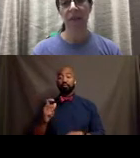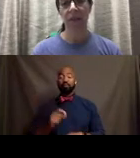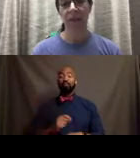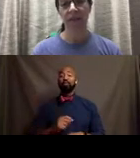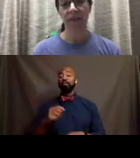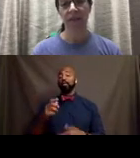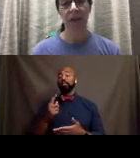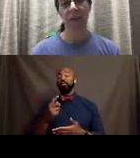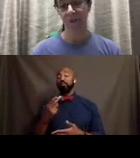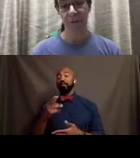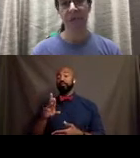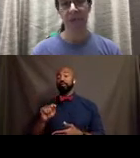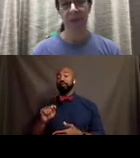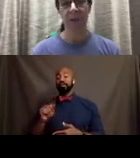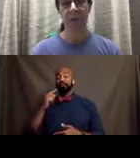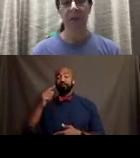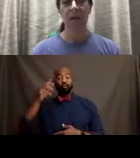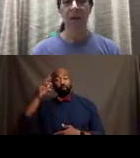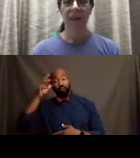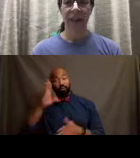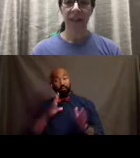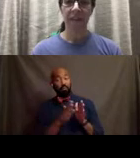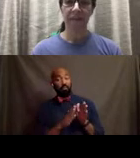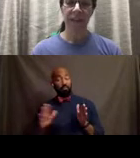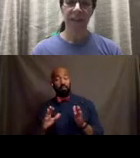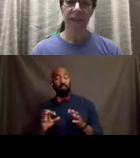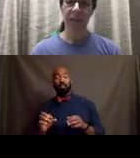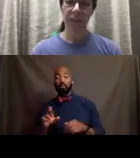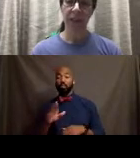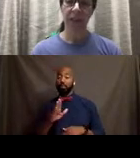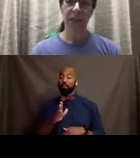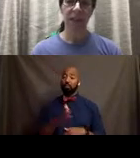or feminizing therapy that can affect fertility.